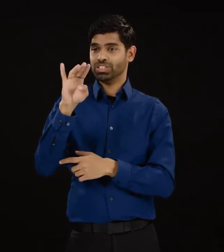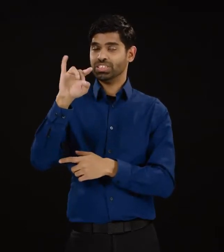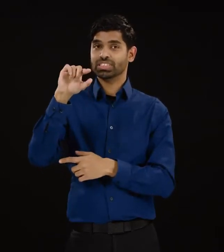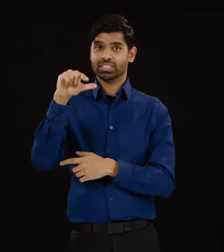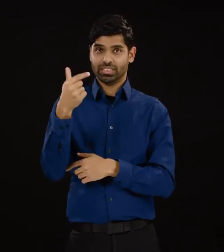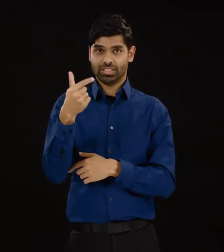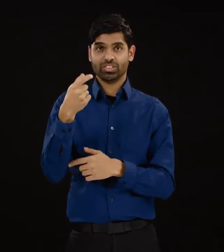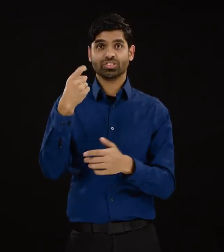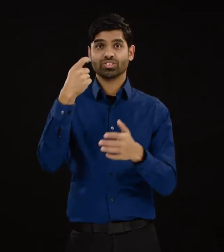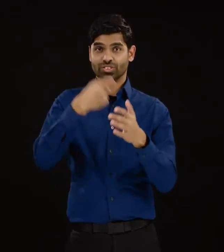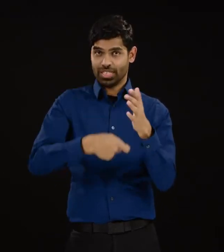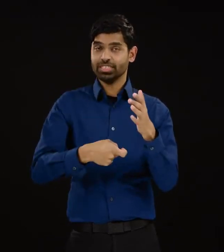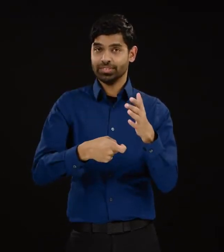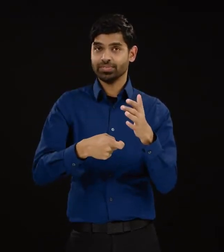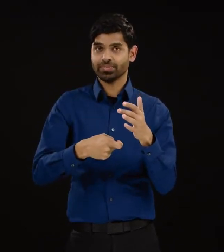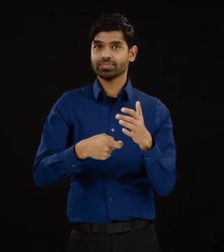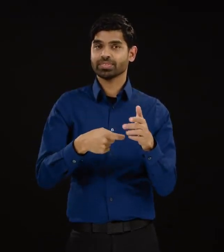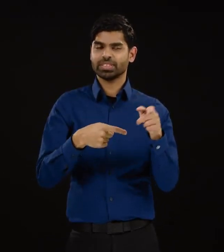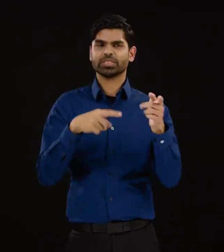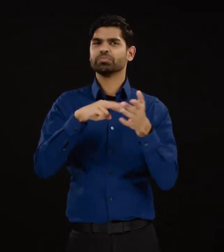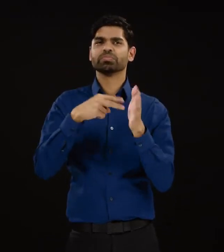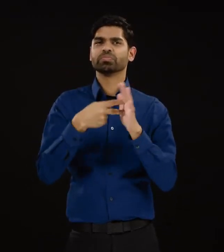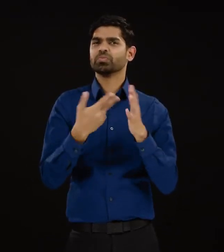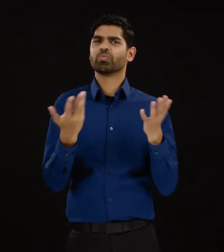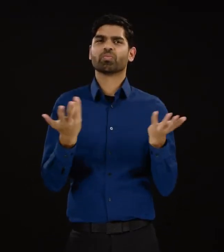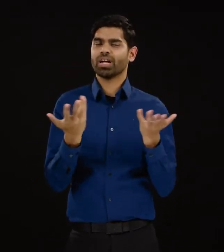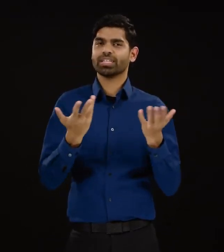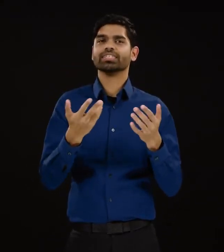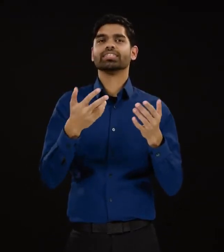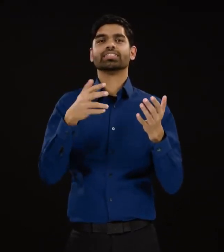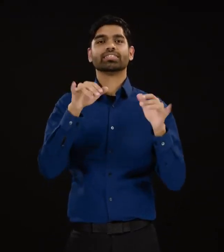2. "Non-recurring charges" are only one-time expenses.